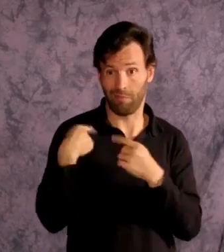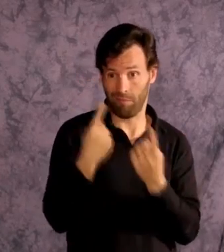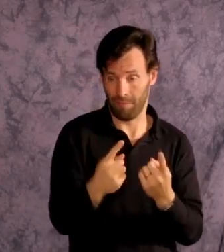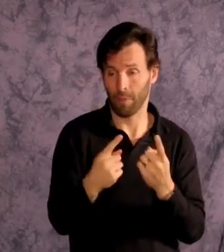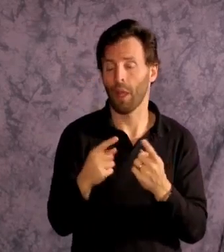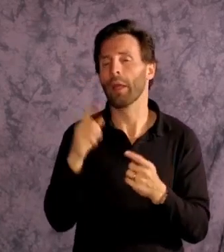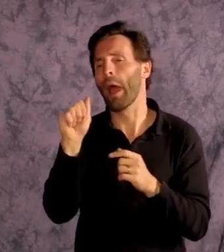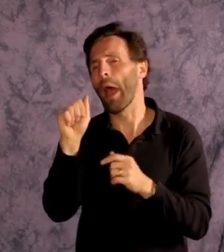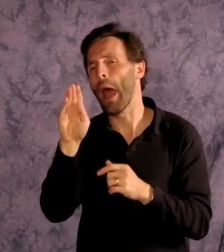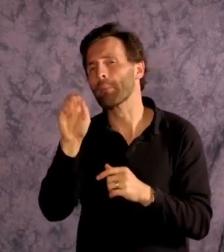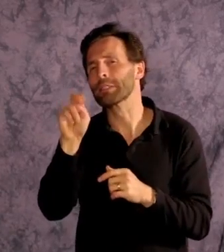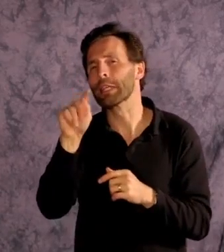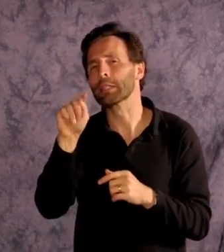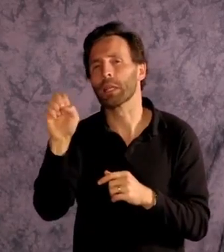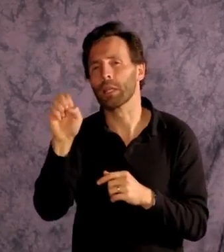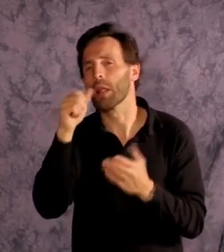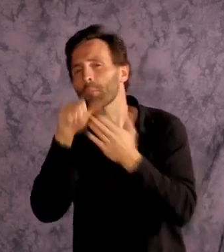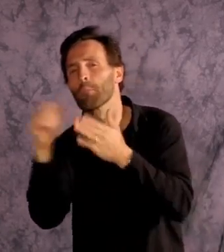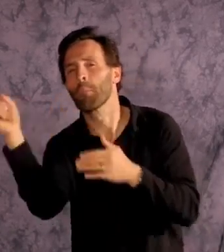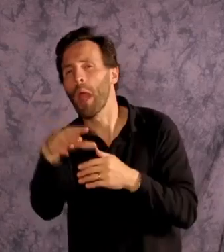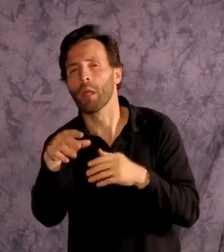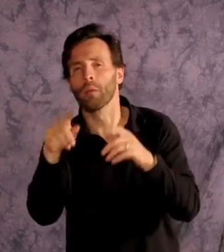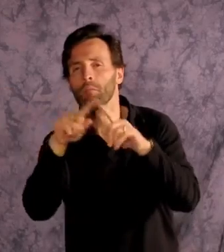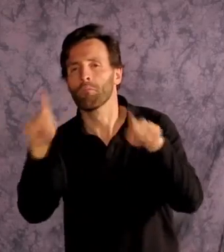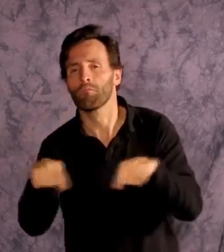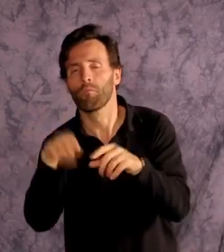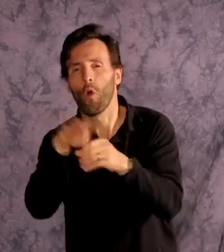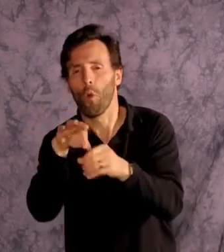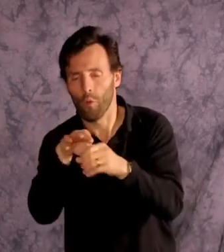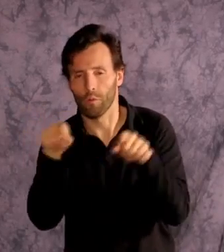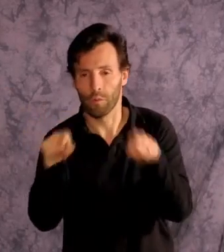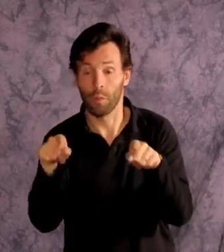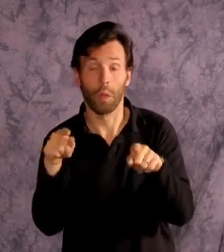Based on recent same-day registration and absentee voting,